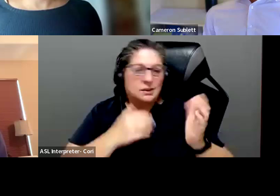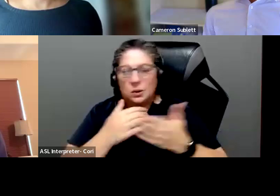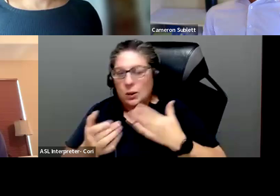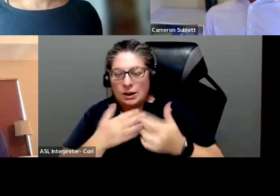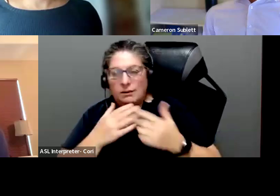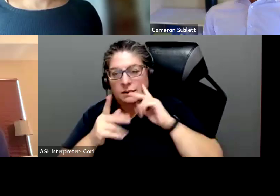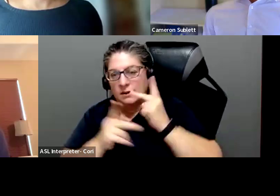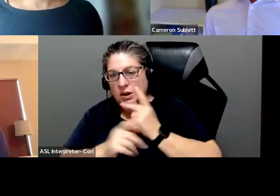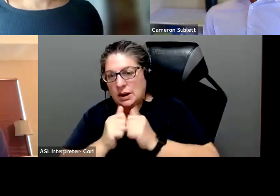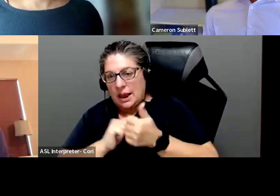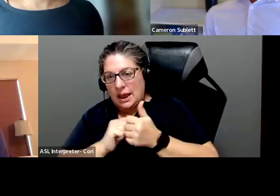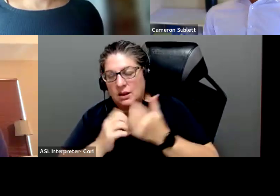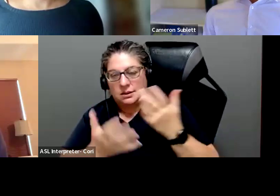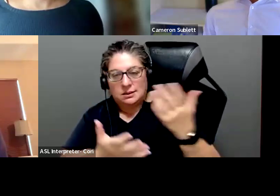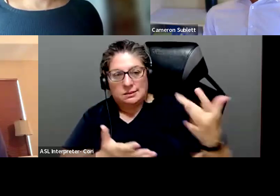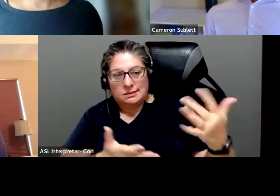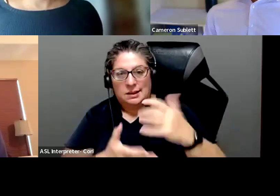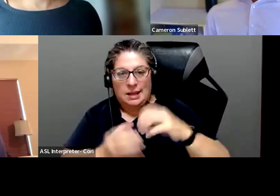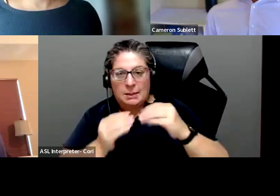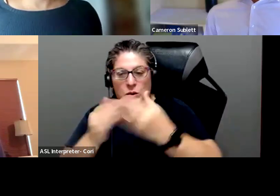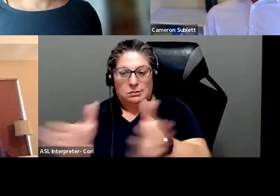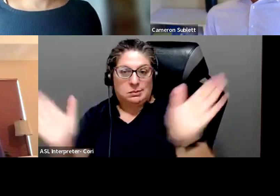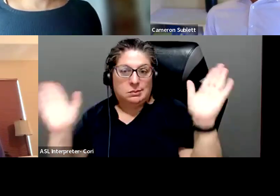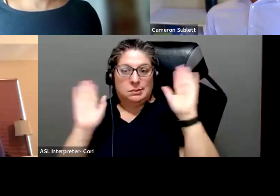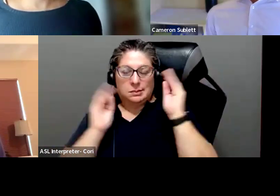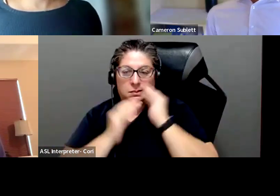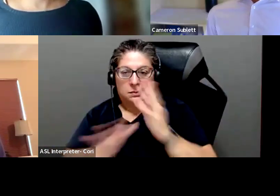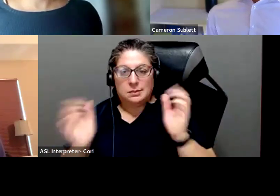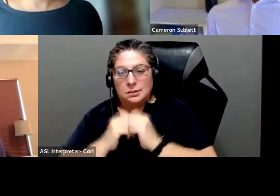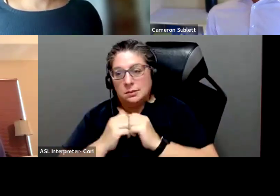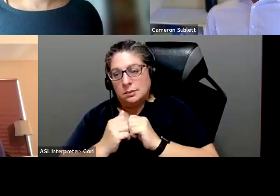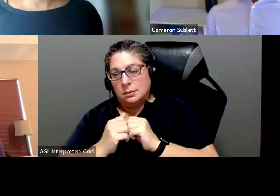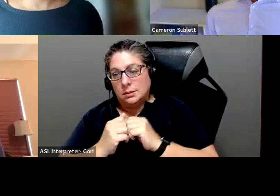Figuring out how to take that more broadly. Because you know